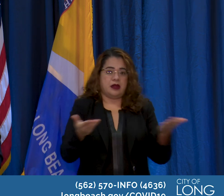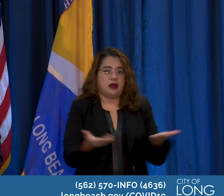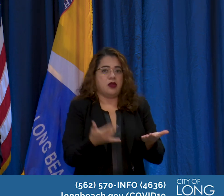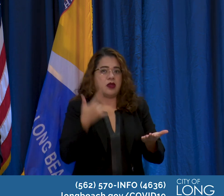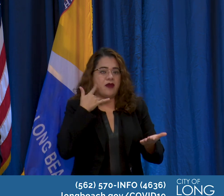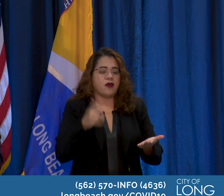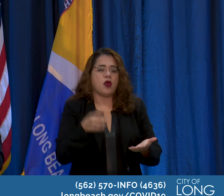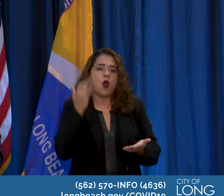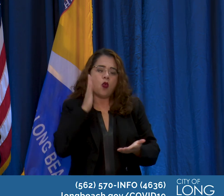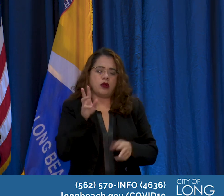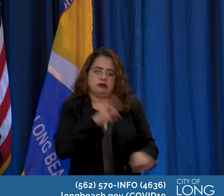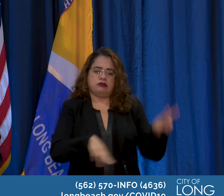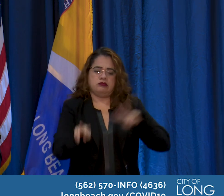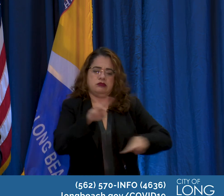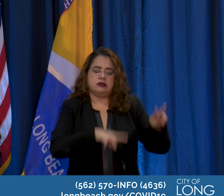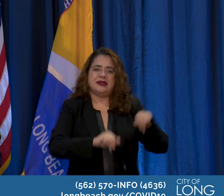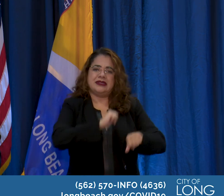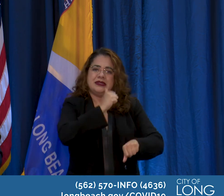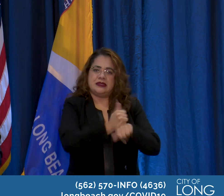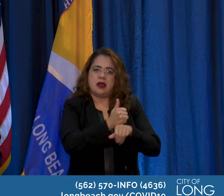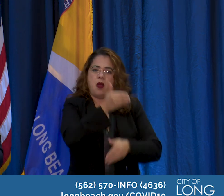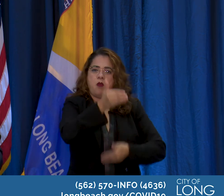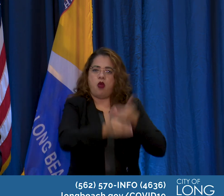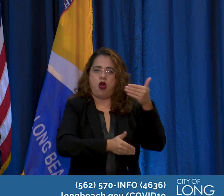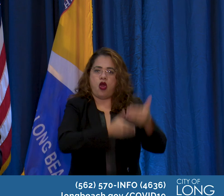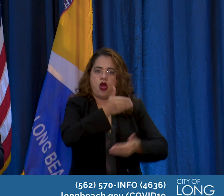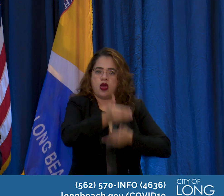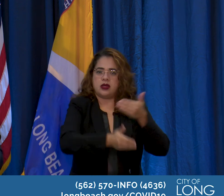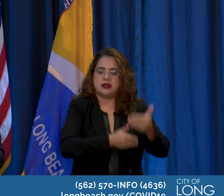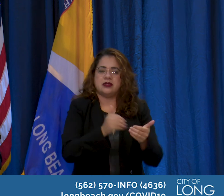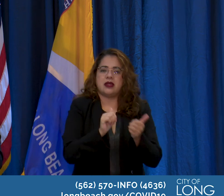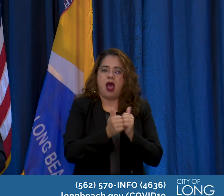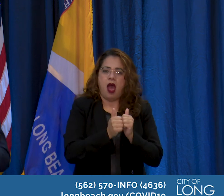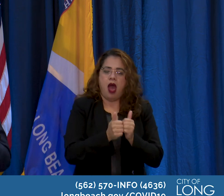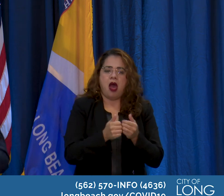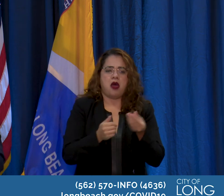And I want to just make sure people know that in Long Beach we're already having meetings